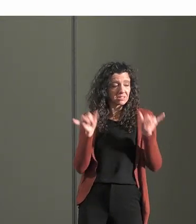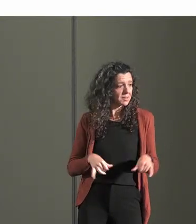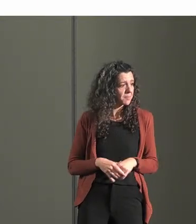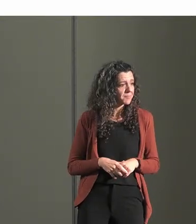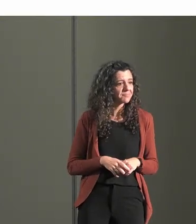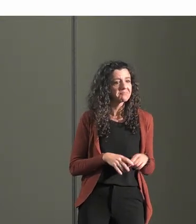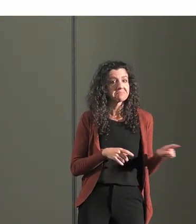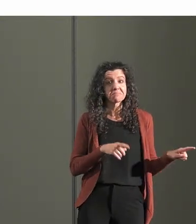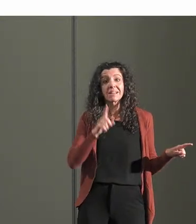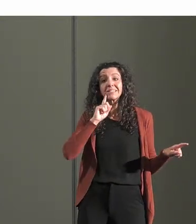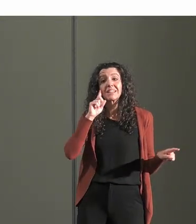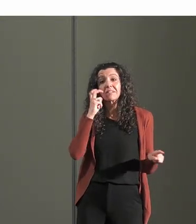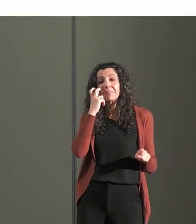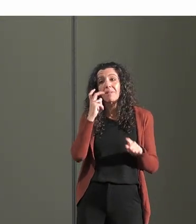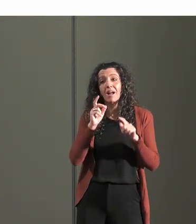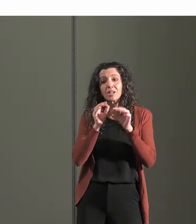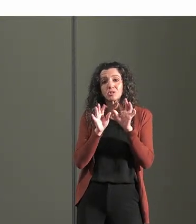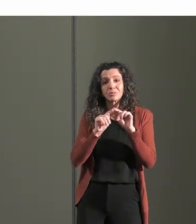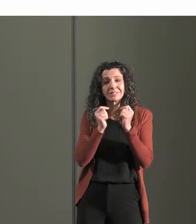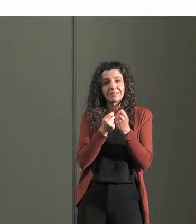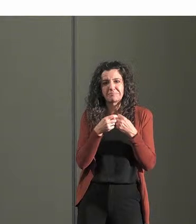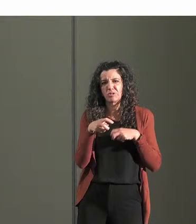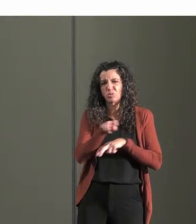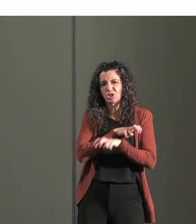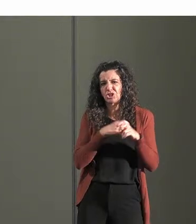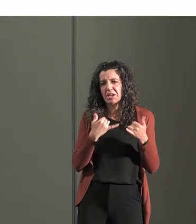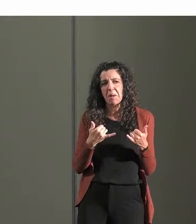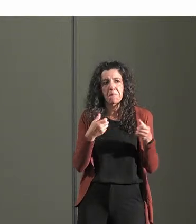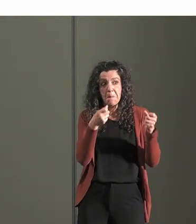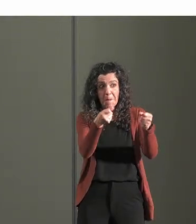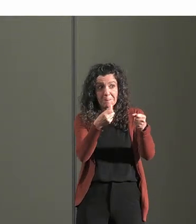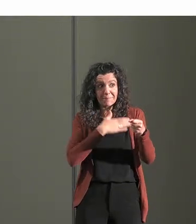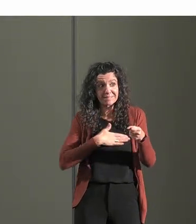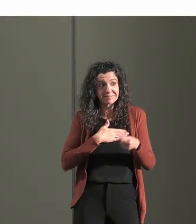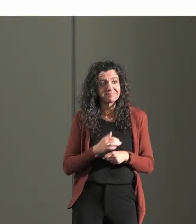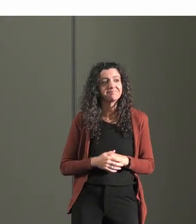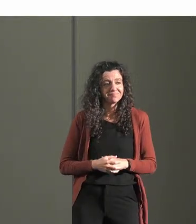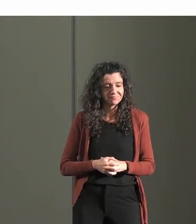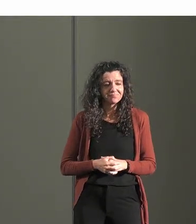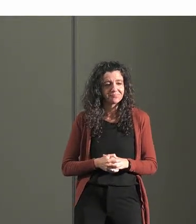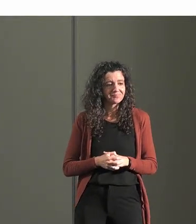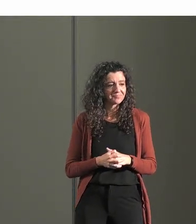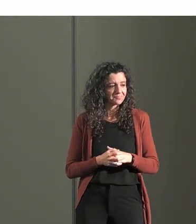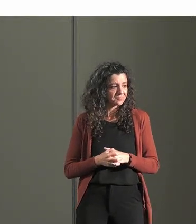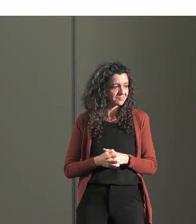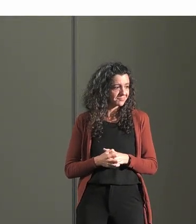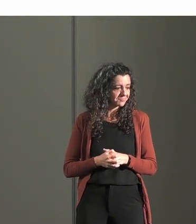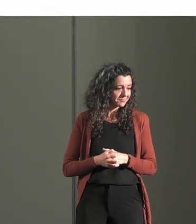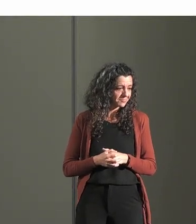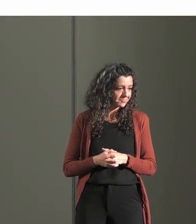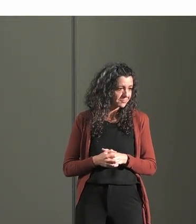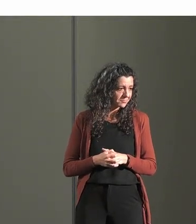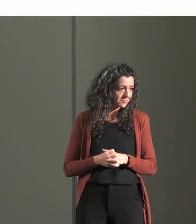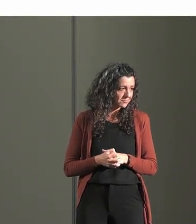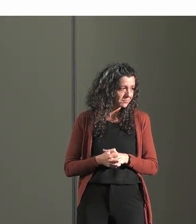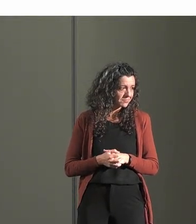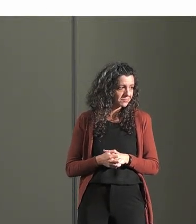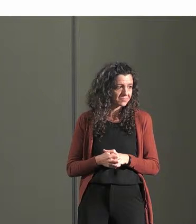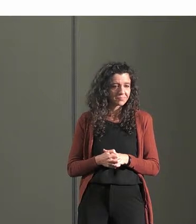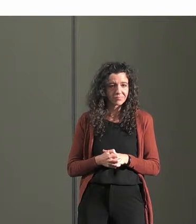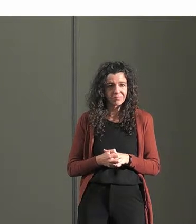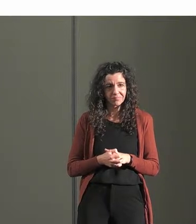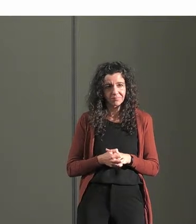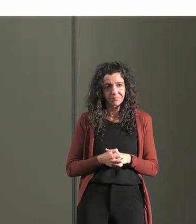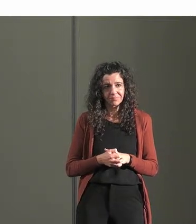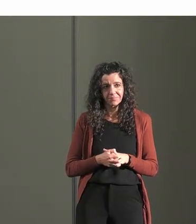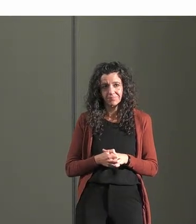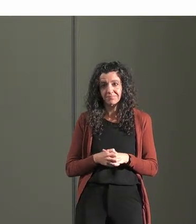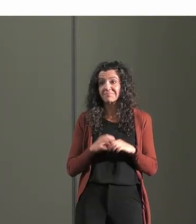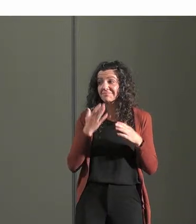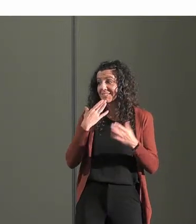Android naval navigate everything on the system. .